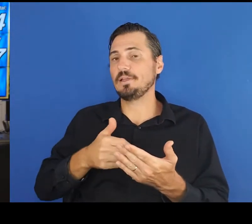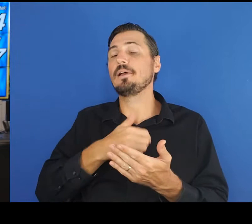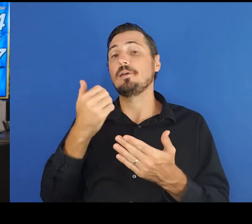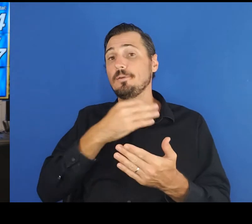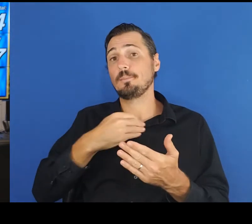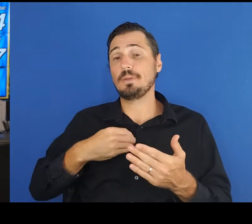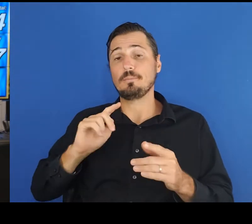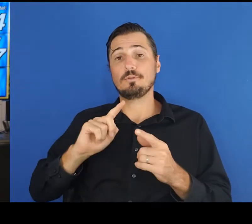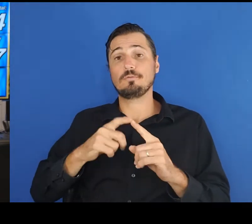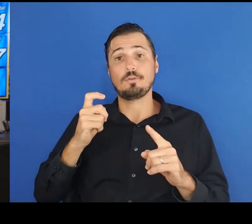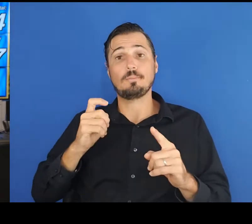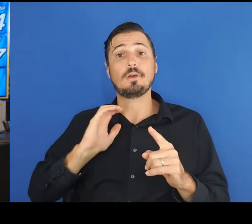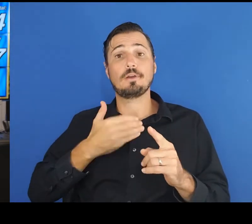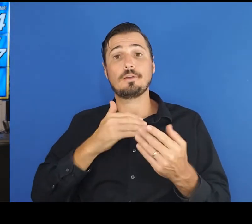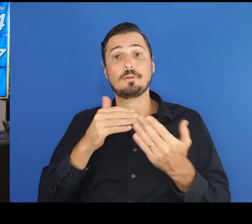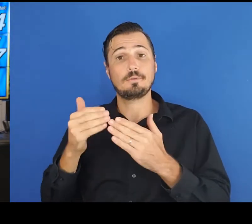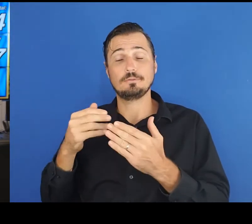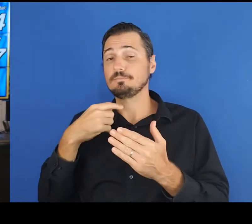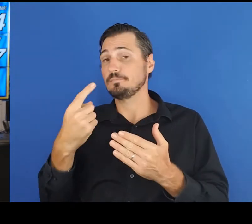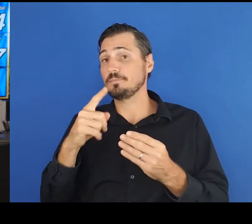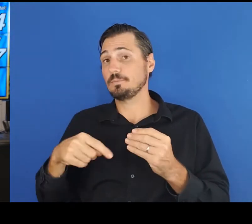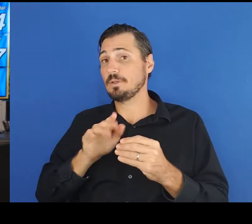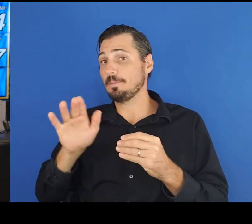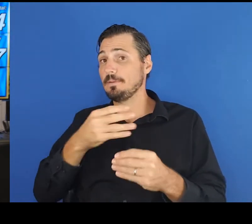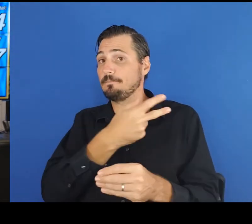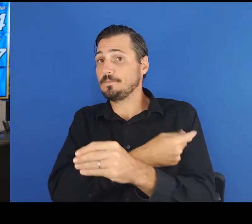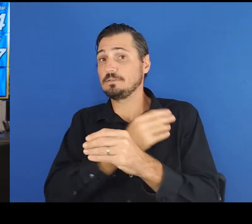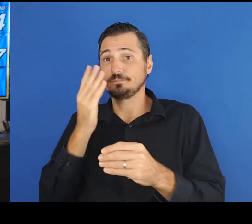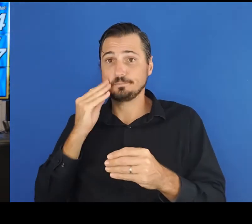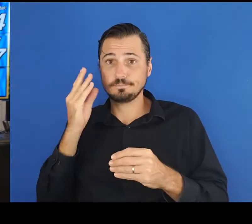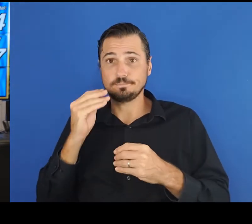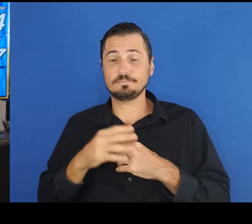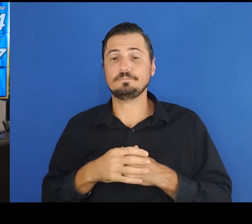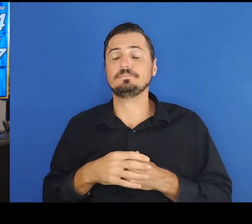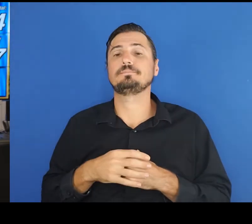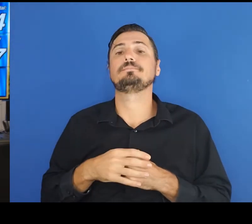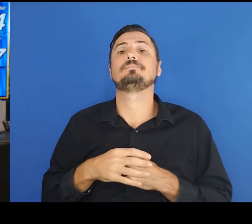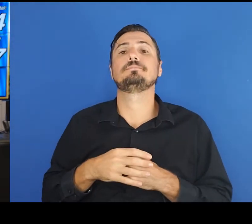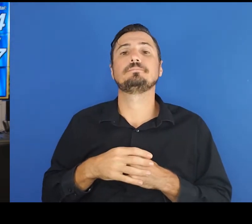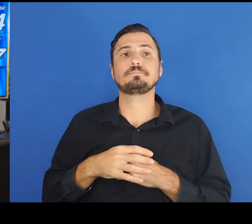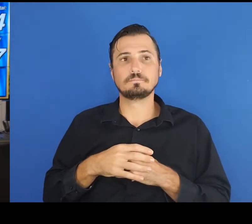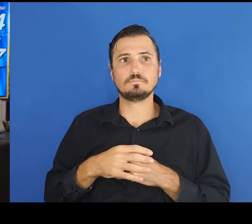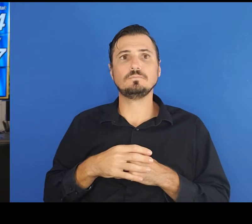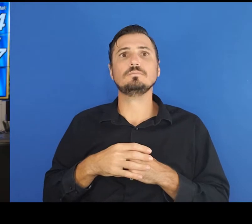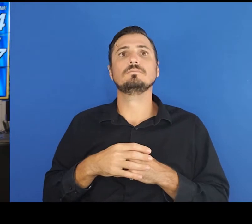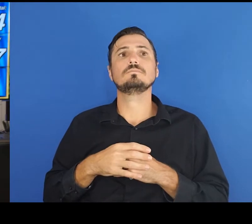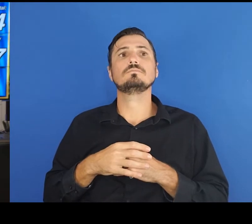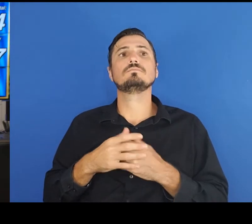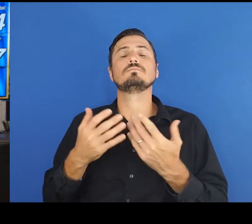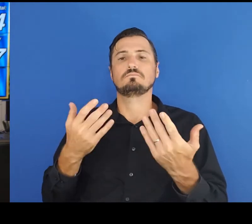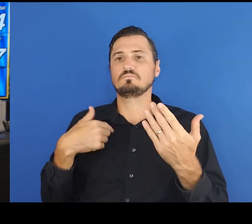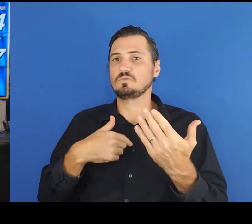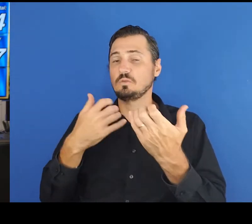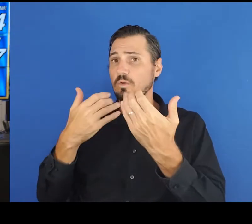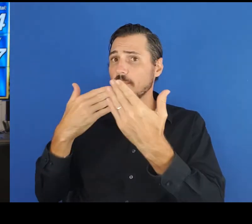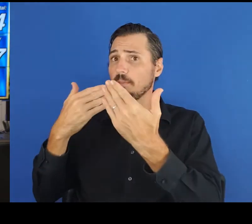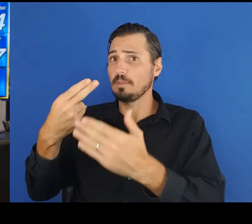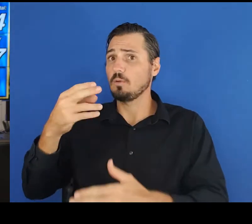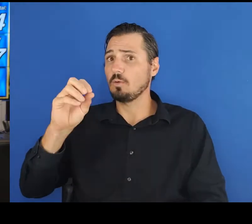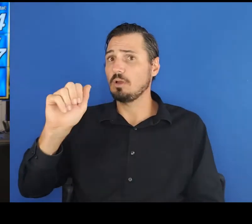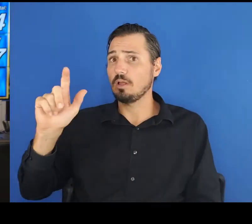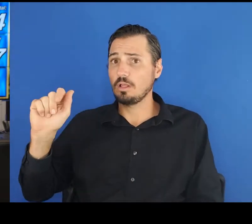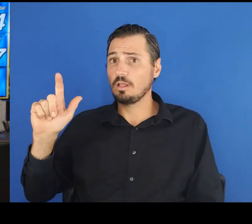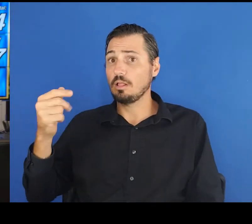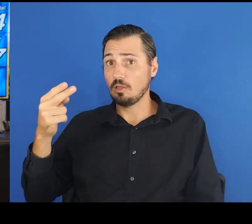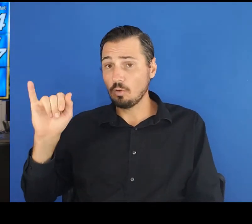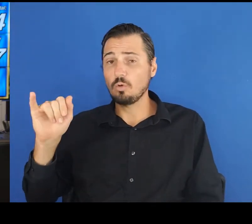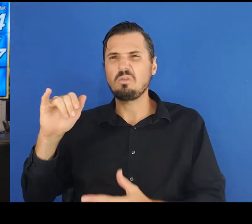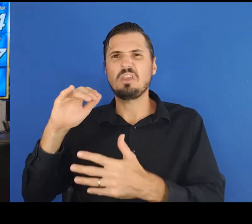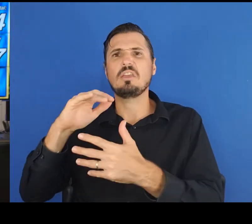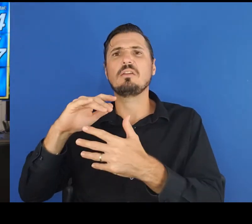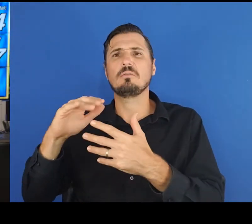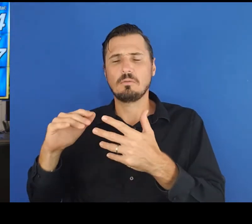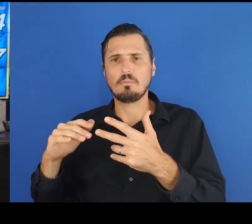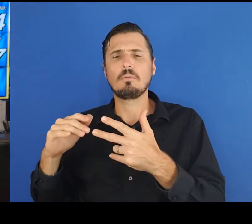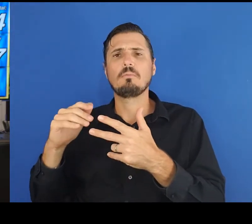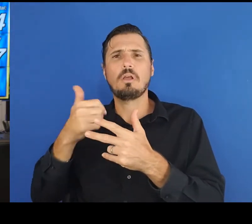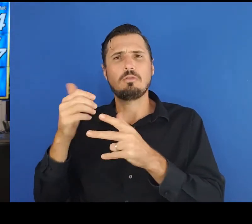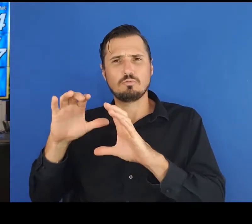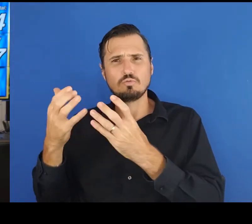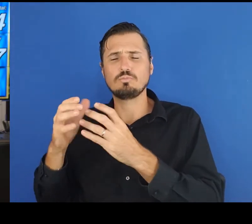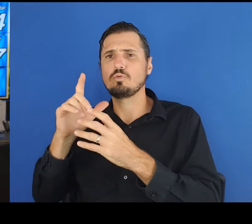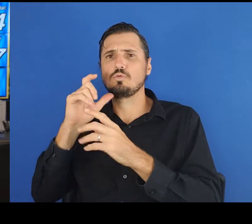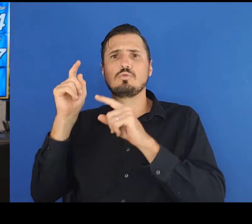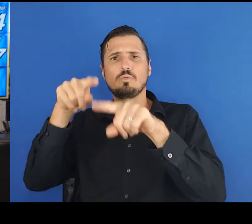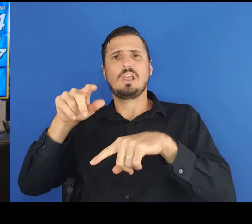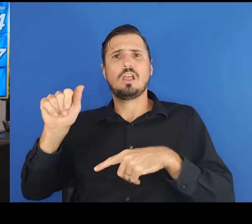We wish to thank Ho‘ola Lahui Community Center, Malama Pono and the Department of Health for their pop-up vaccine clinic in Saturday, May 8 at the Anahola Clubhouse. We will continue to